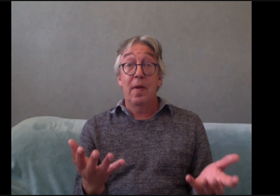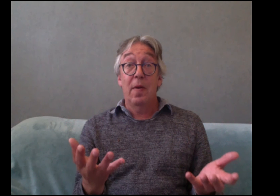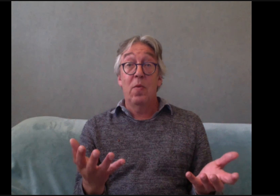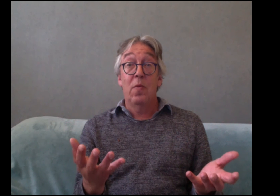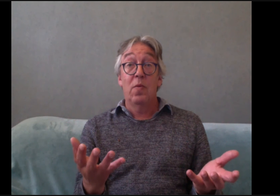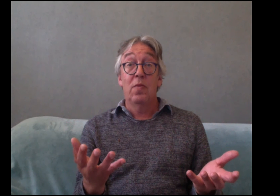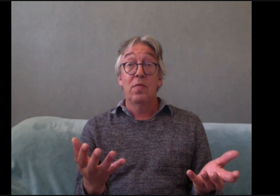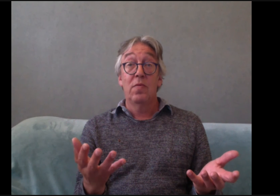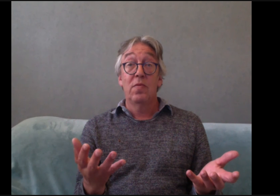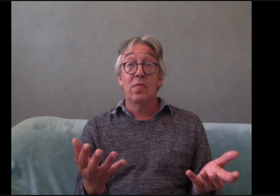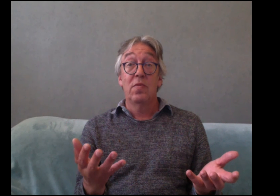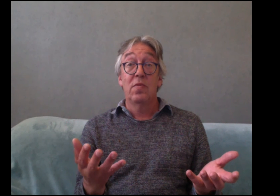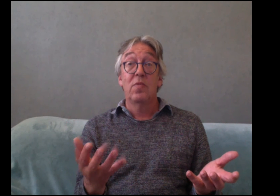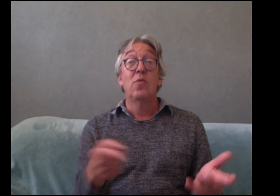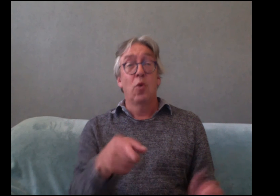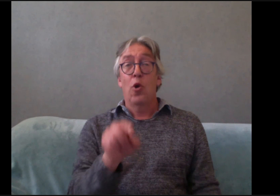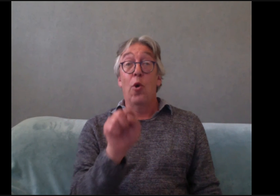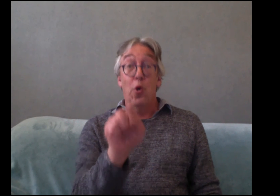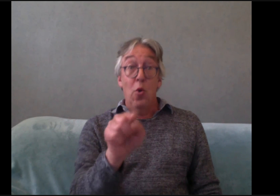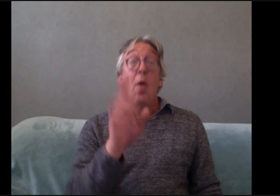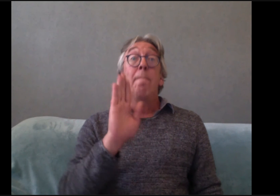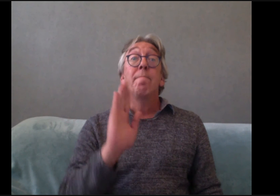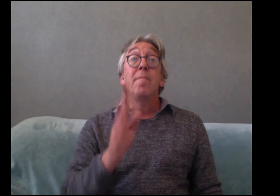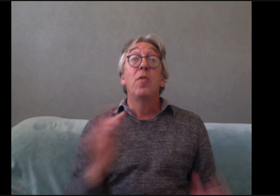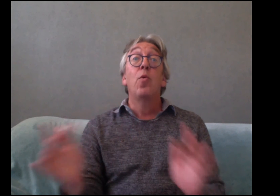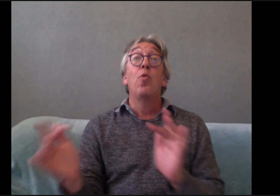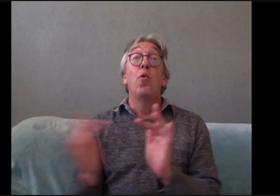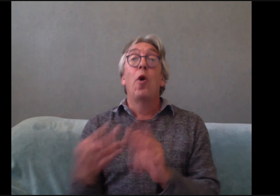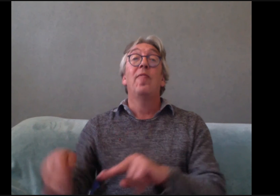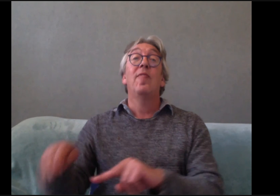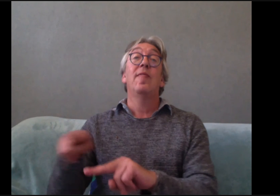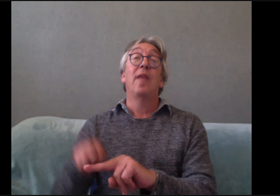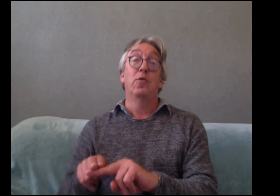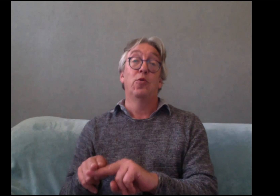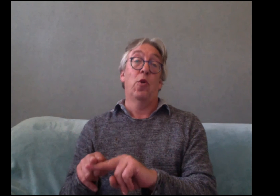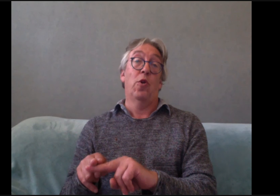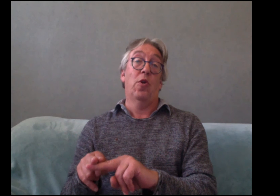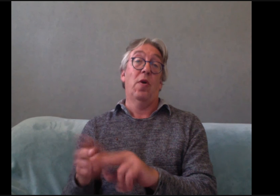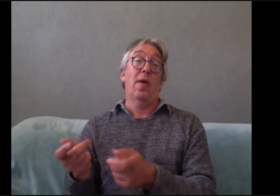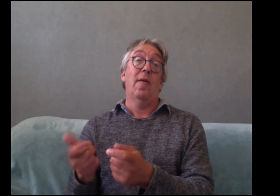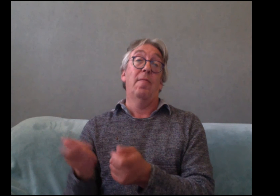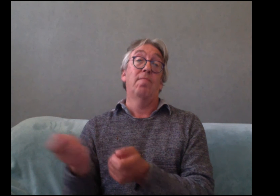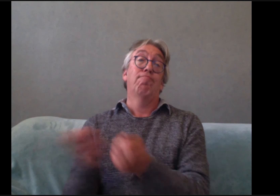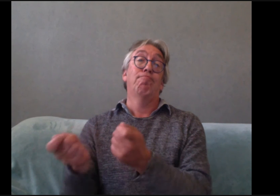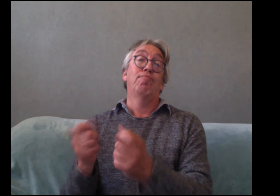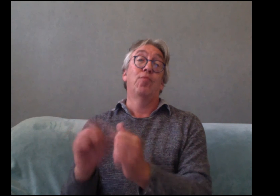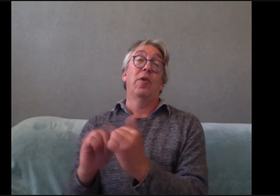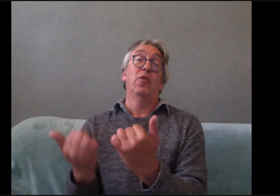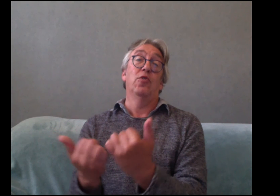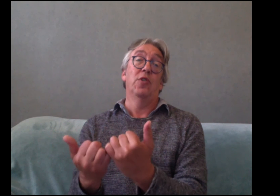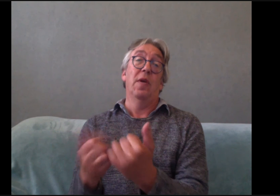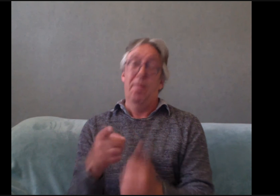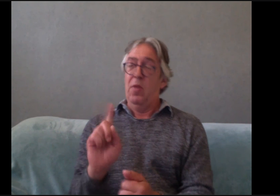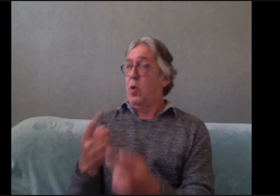and discussing with the authorities what they really want to do and what they're planning to do in the scope of the EU funds